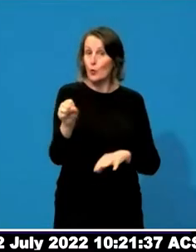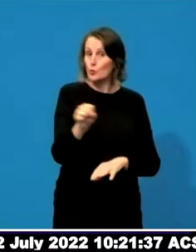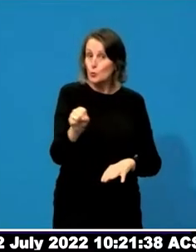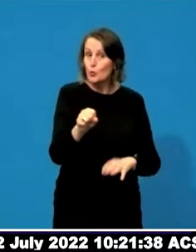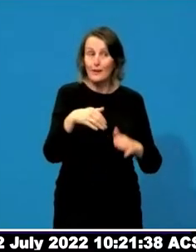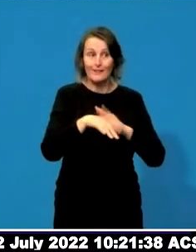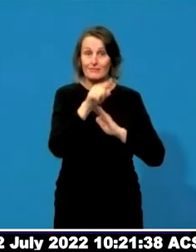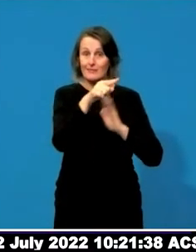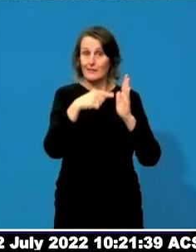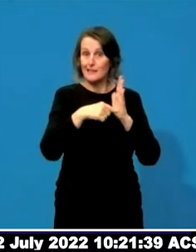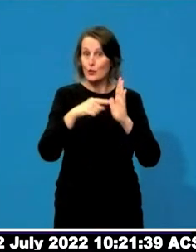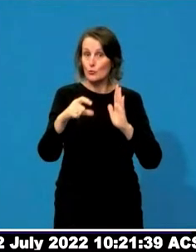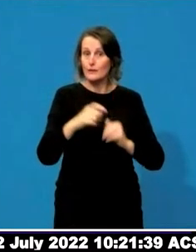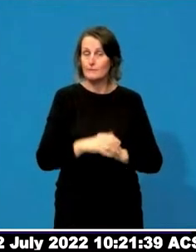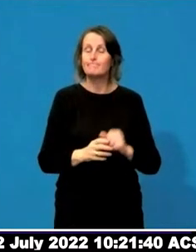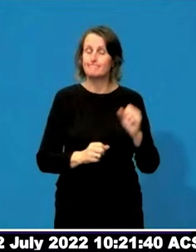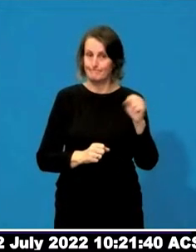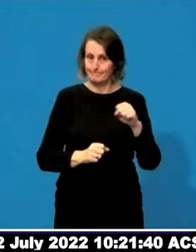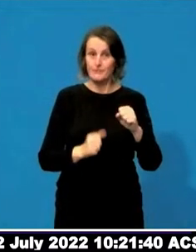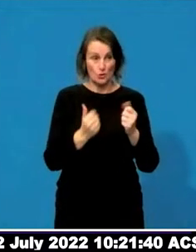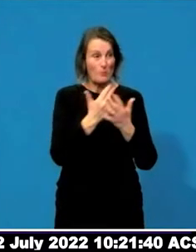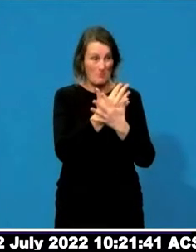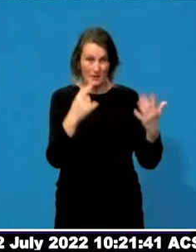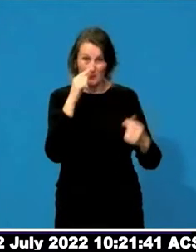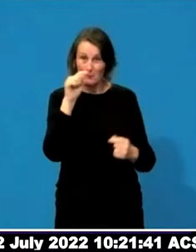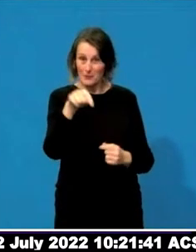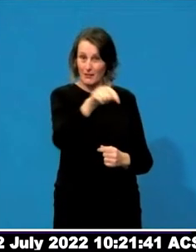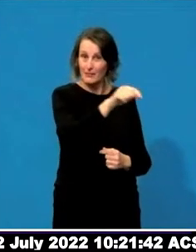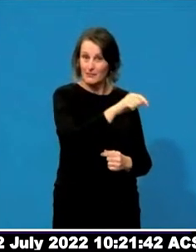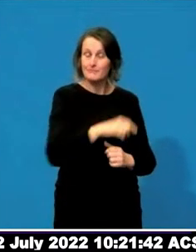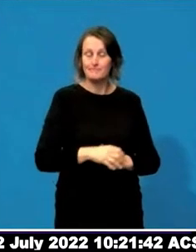Em is nodding. So, there's a lot of people. Em is nodding.